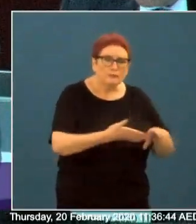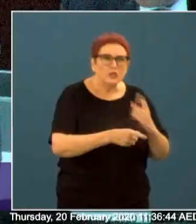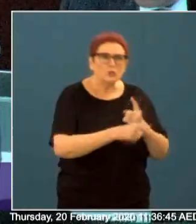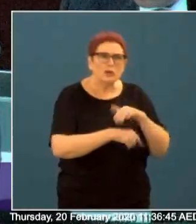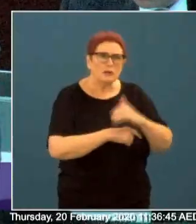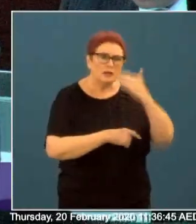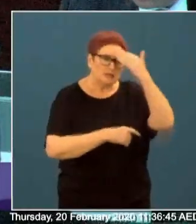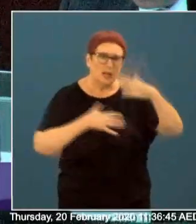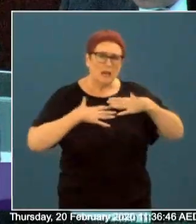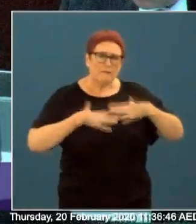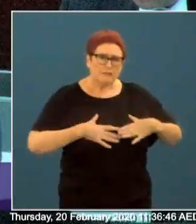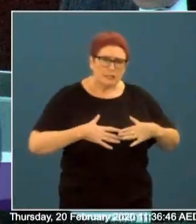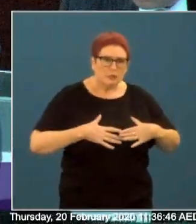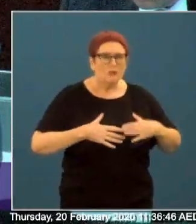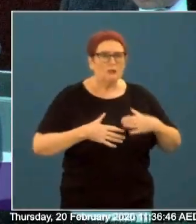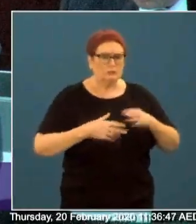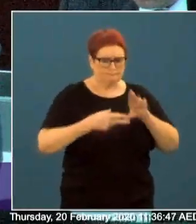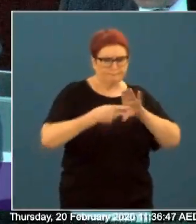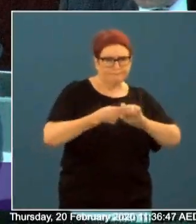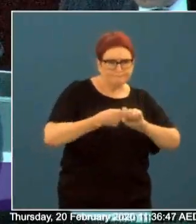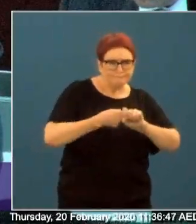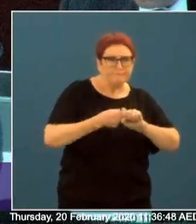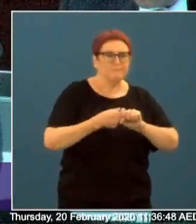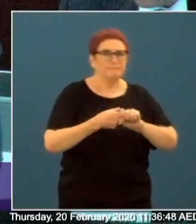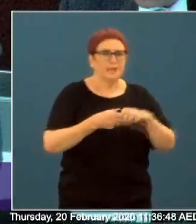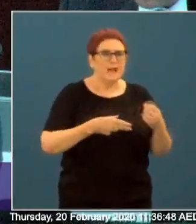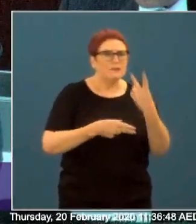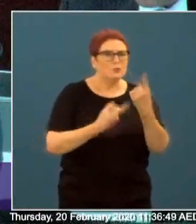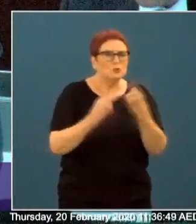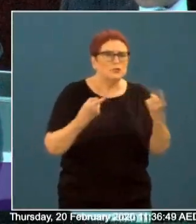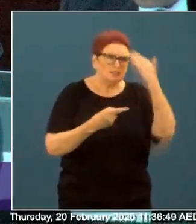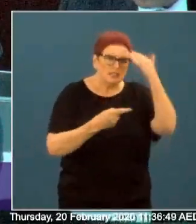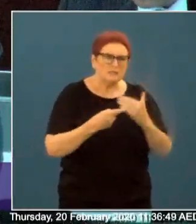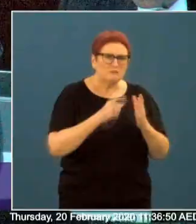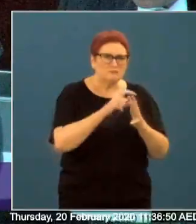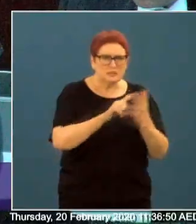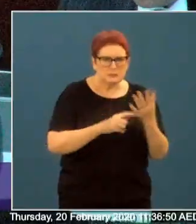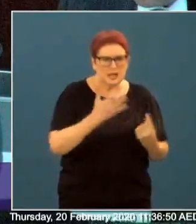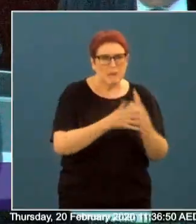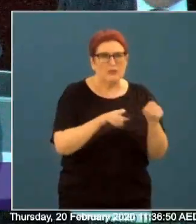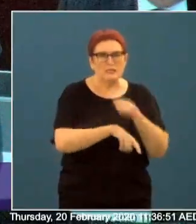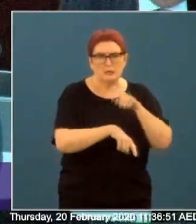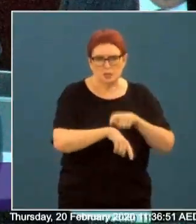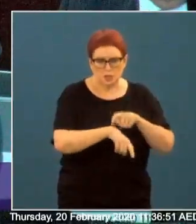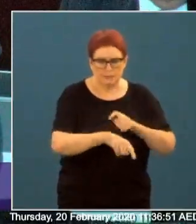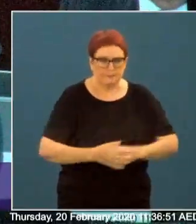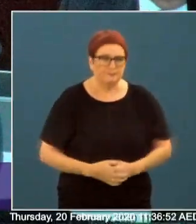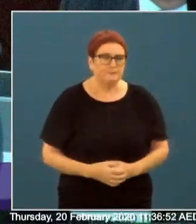health comorbidities, core adaptive functioning impairments and other vulnerabilities that commonly occur in populations